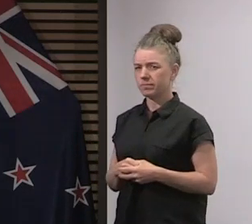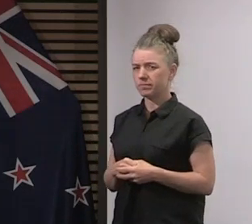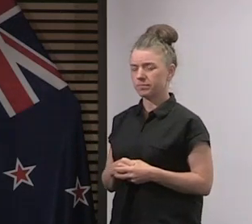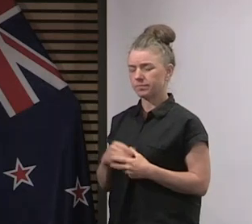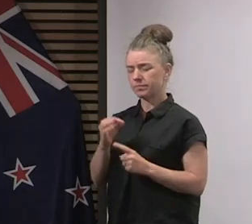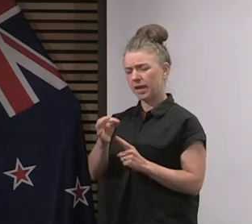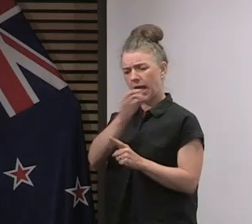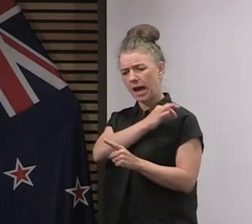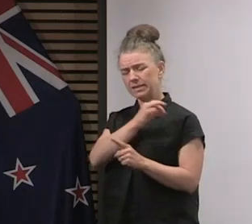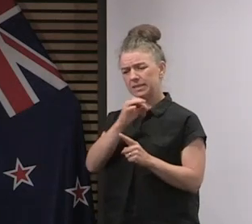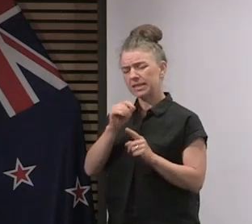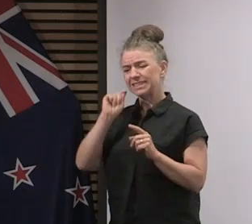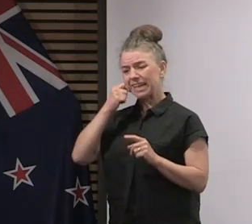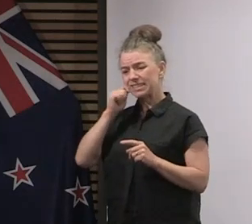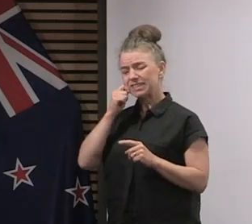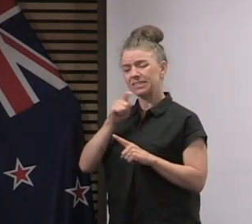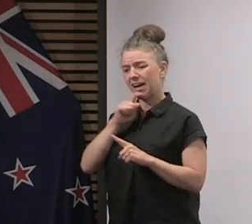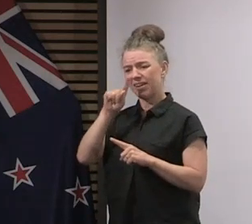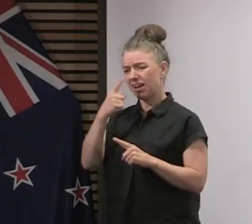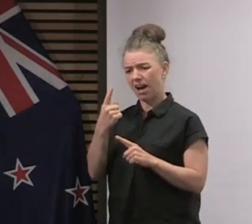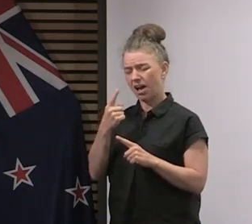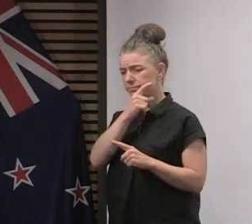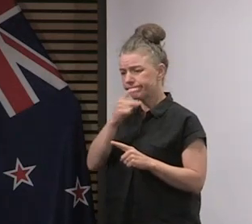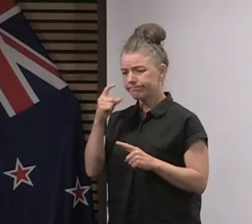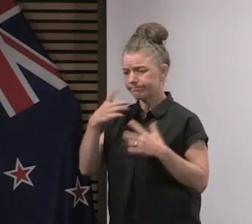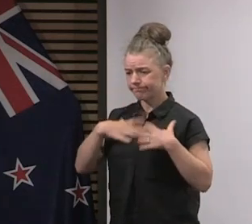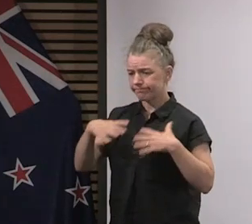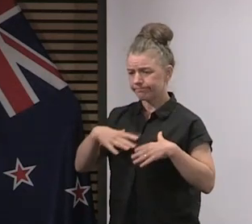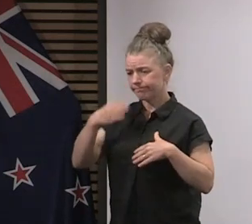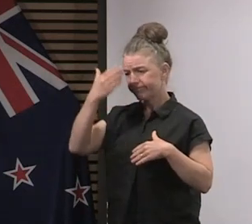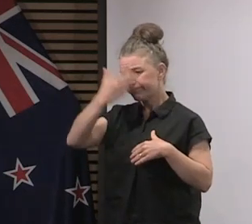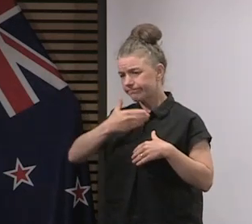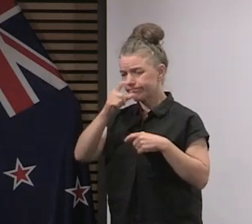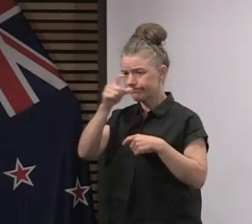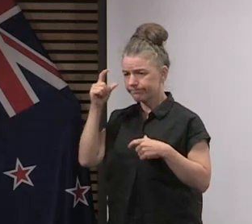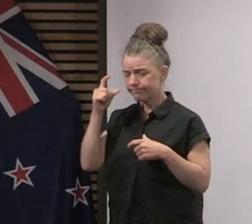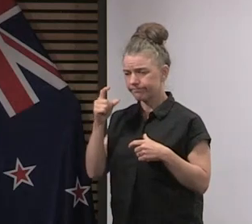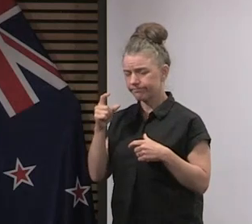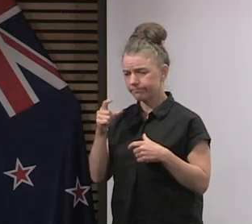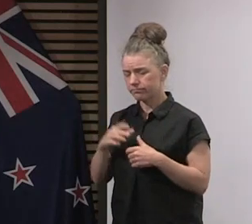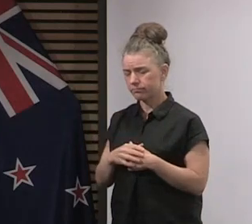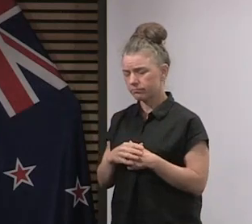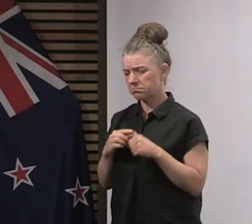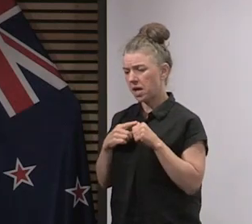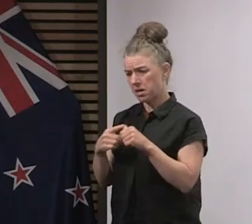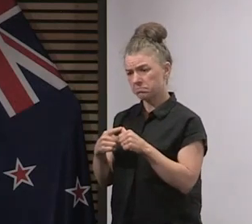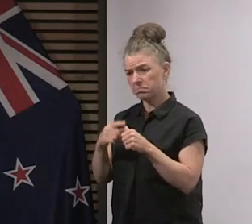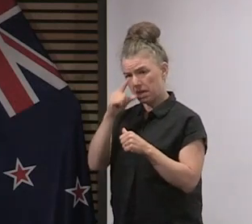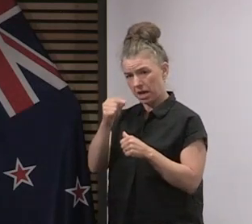of cases at the moment. Why don't dentists access